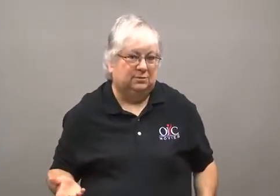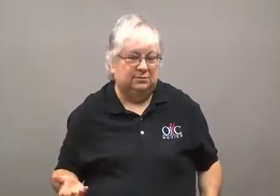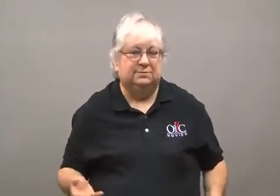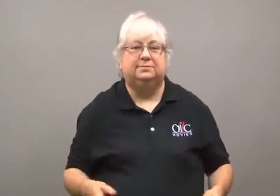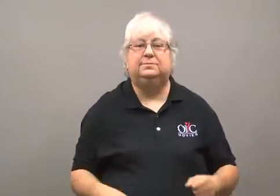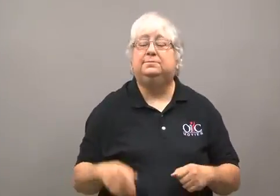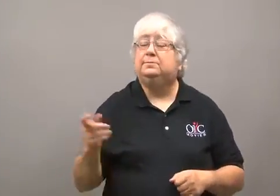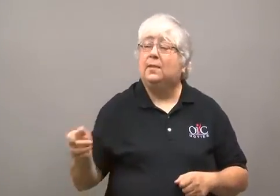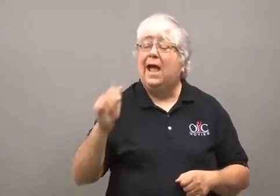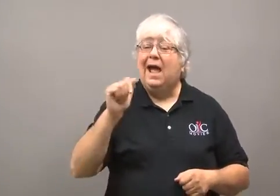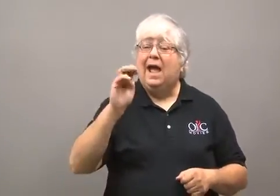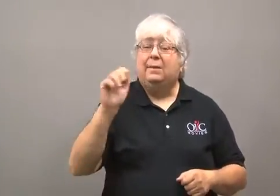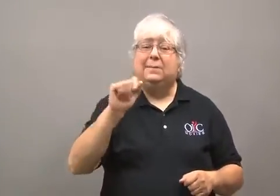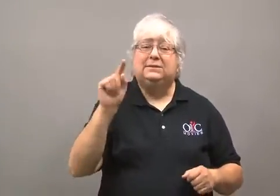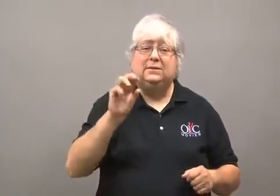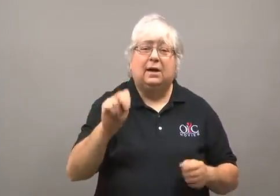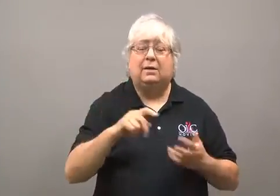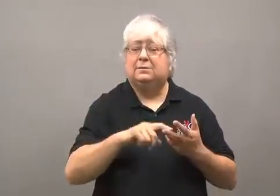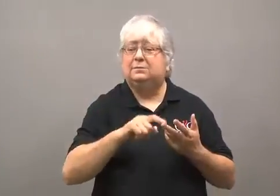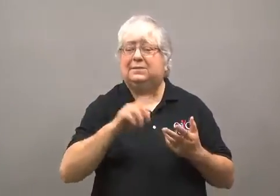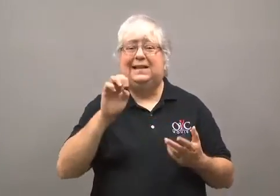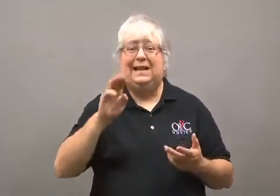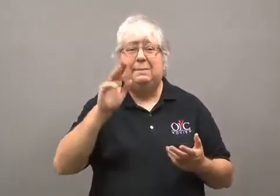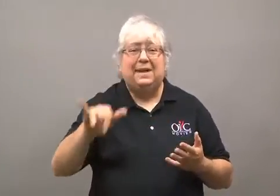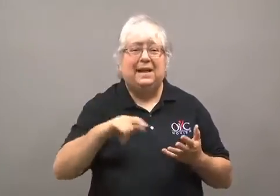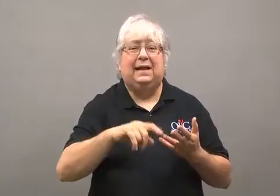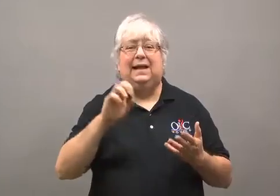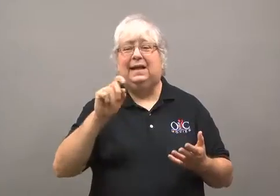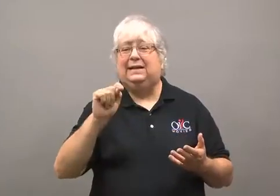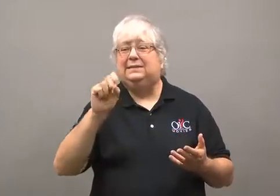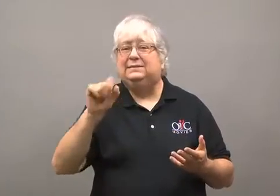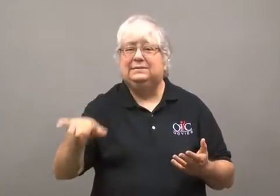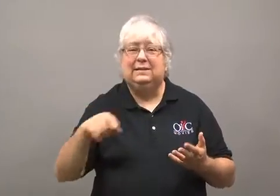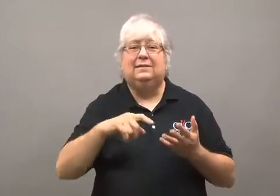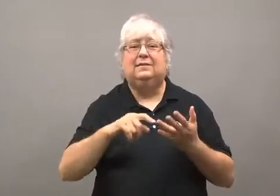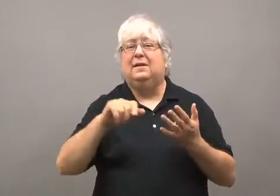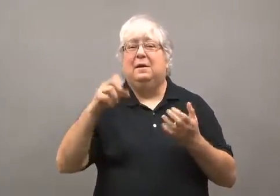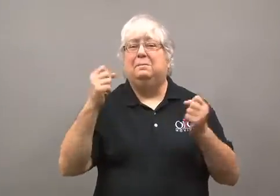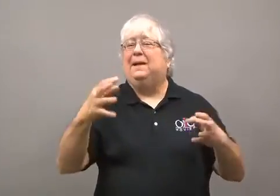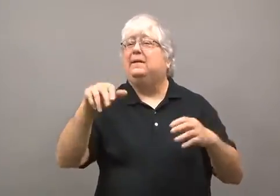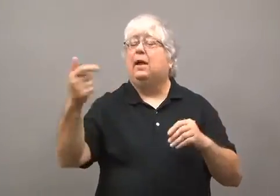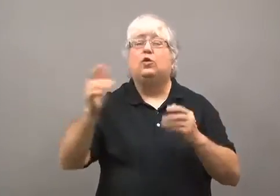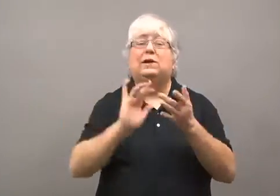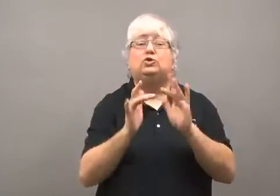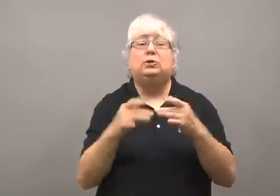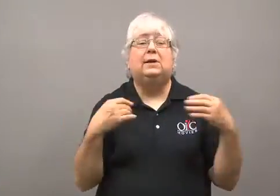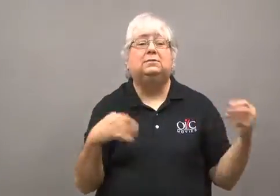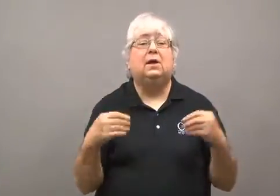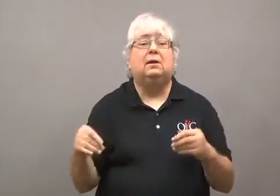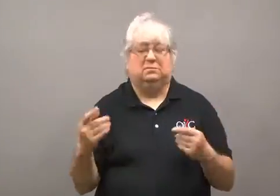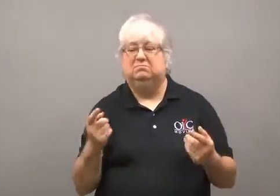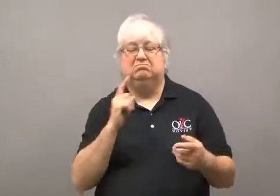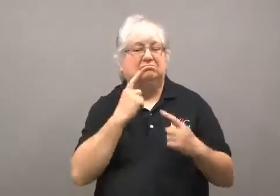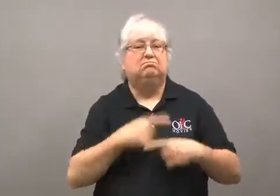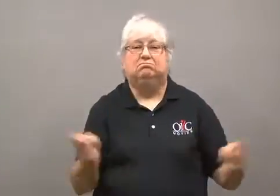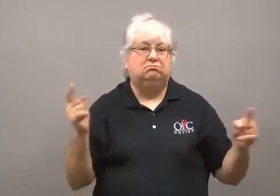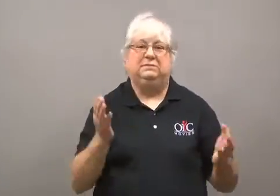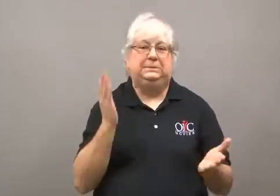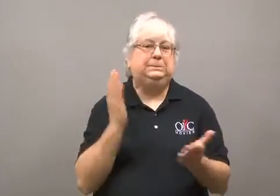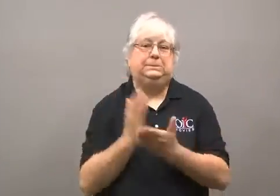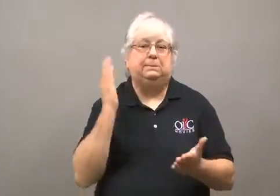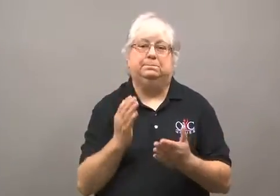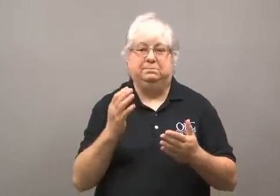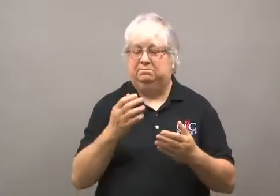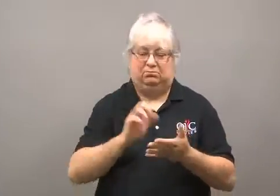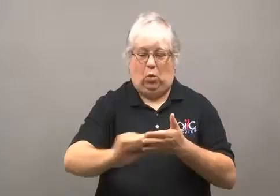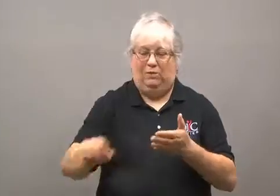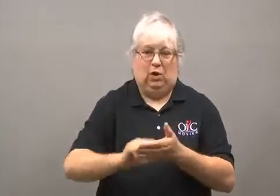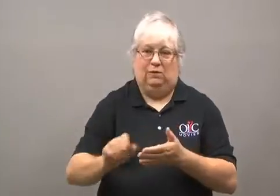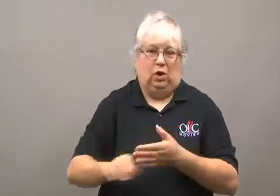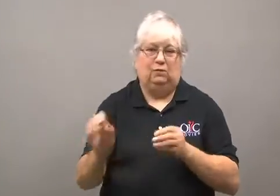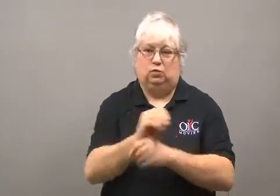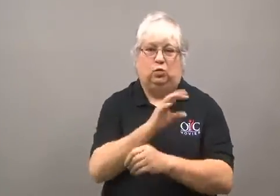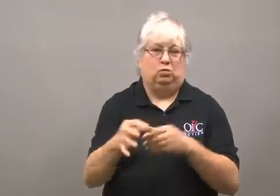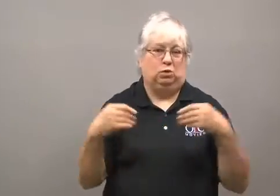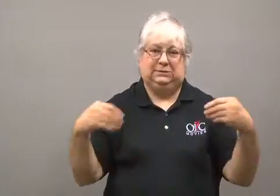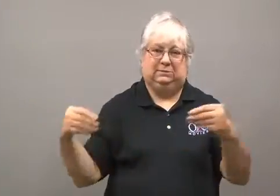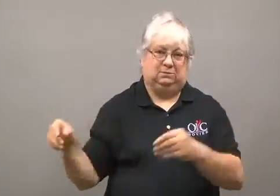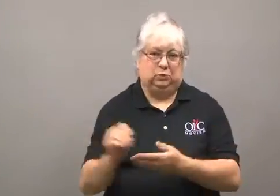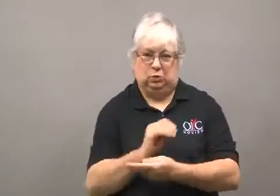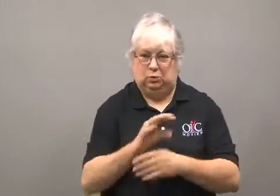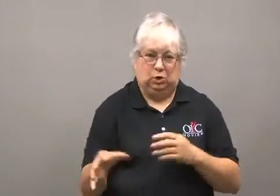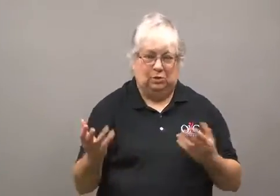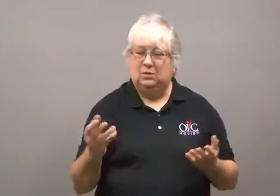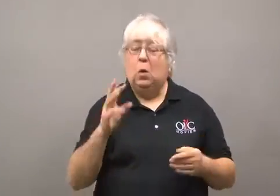Amazon, eBay, Etsy and many other internet sellers have ended sales of the symbol.